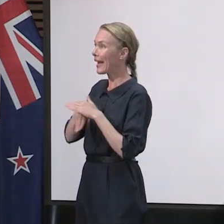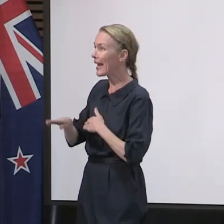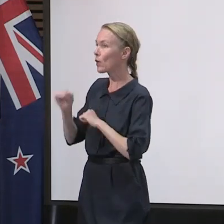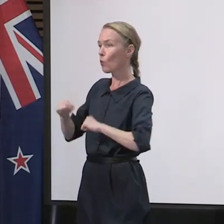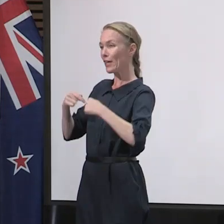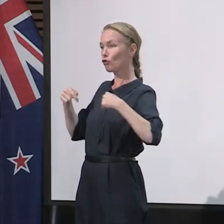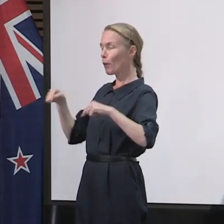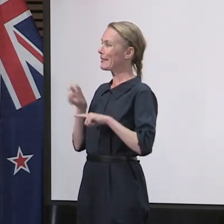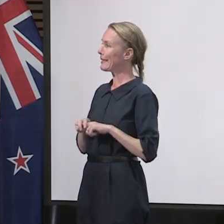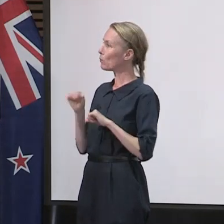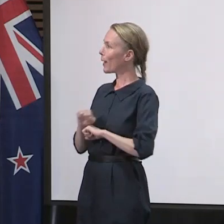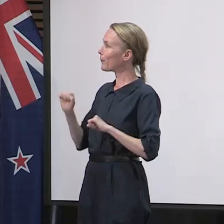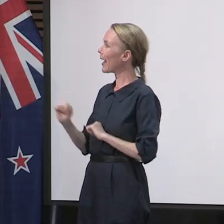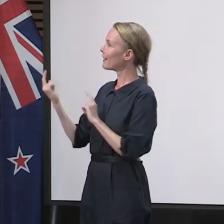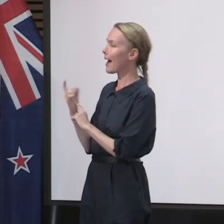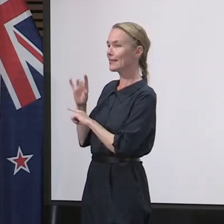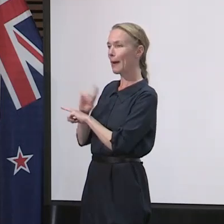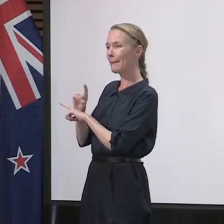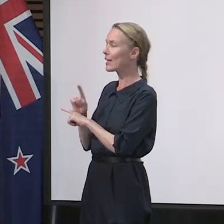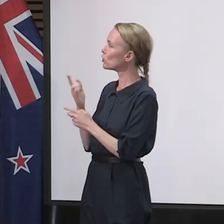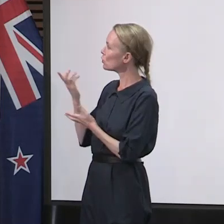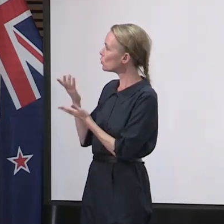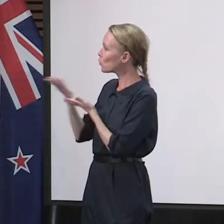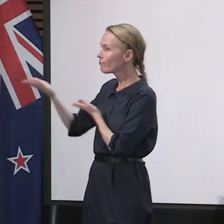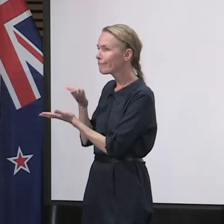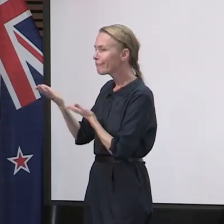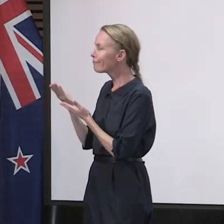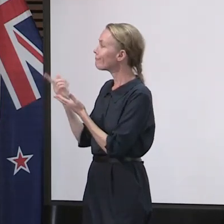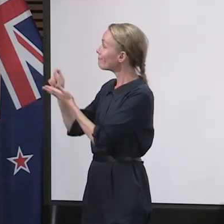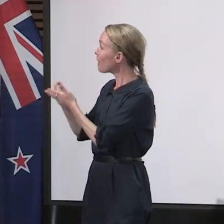waiting room for some time, having their 10 minutes and